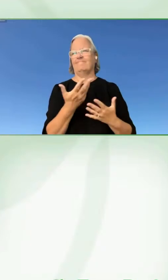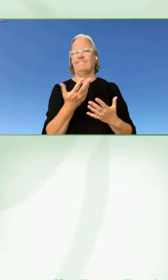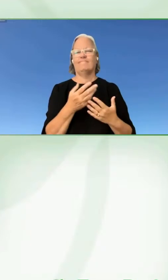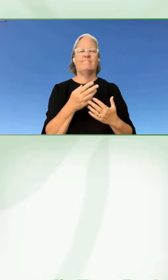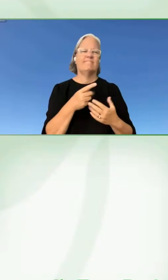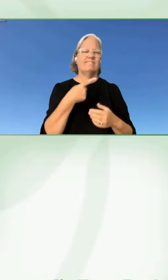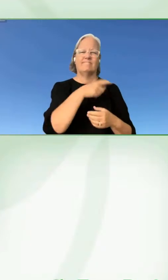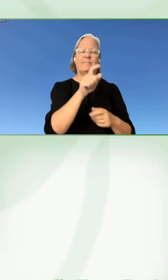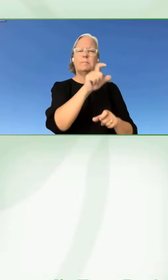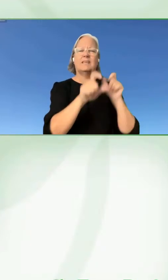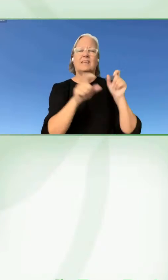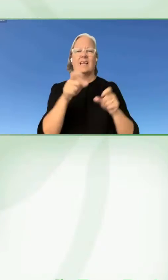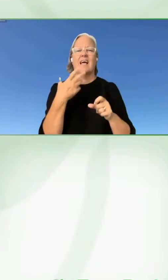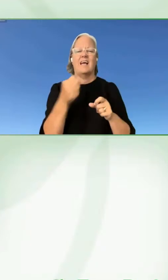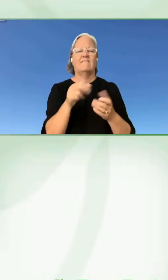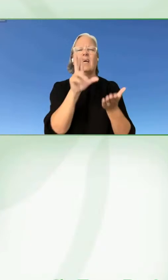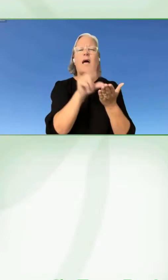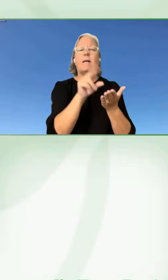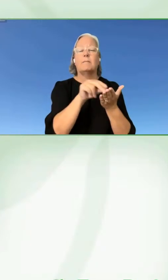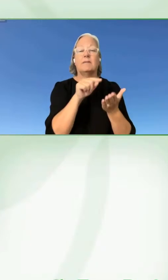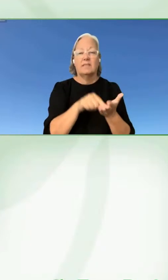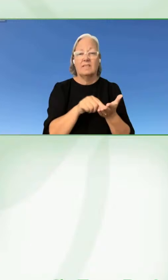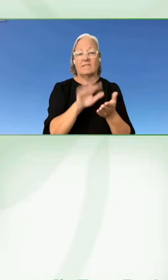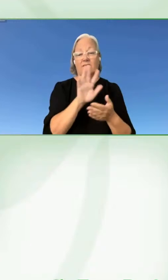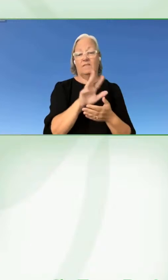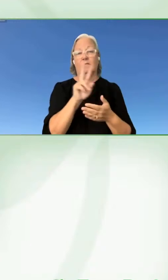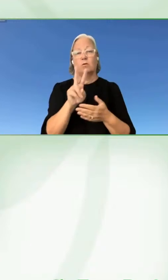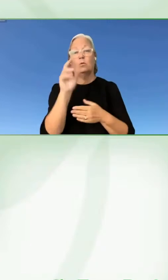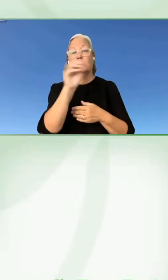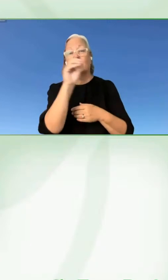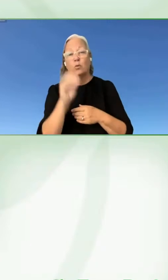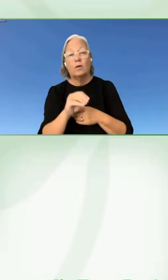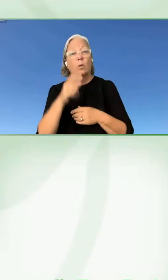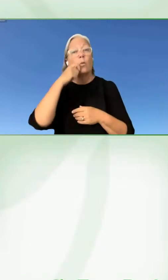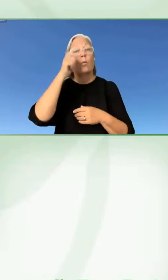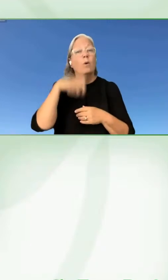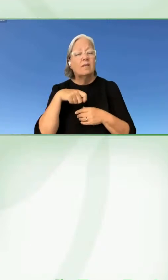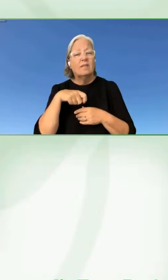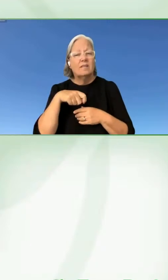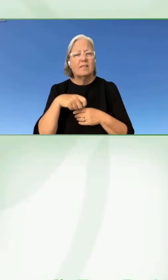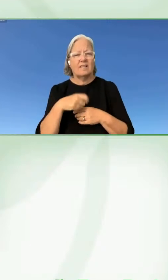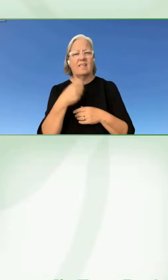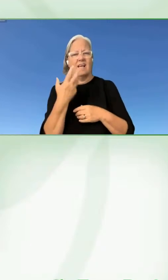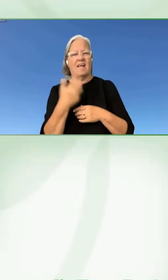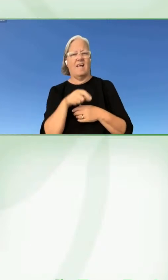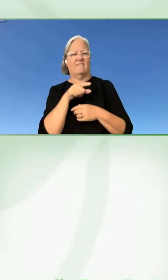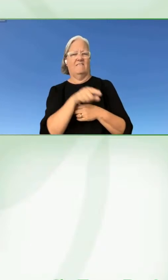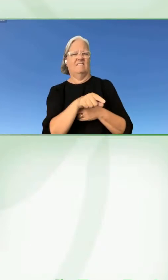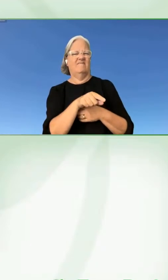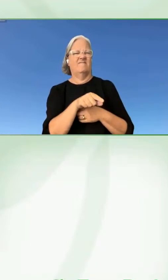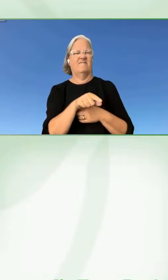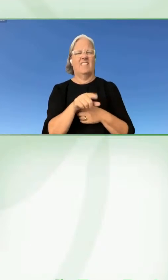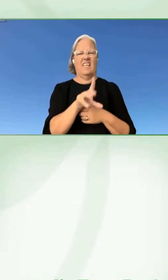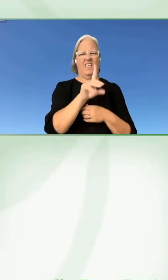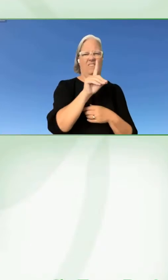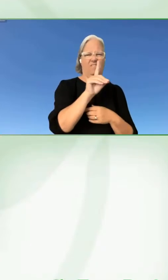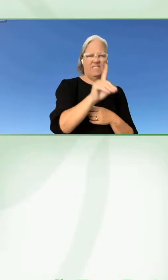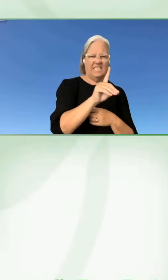Nazar, you touched this topic in your presentation as well regarding the ongoing war in Ukraine which puts a lot of people in very diverse situations and unexpected situations. Could you please talk a little bit about how digitalisation and the ability to communicate